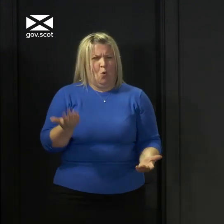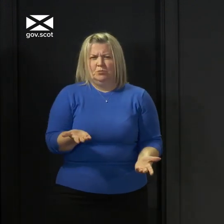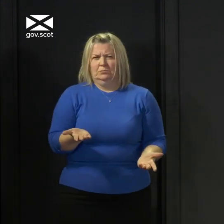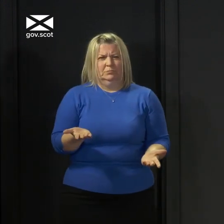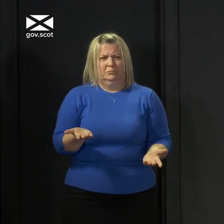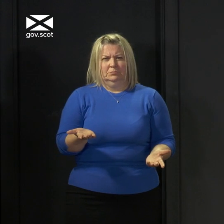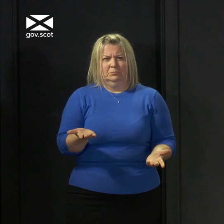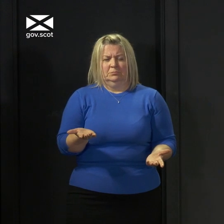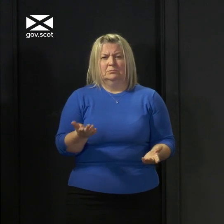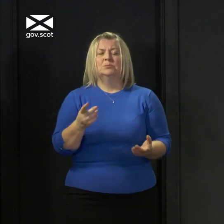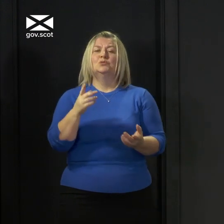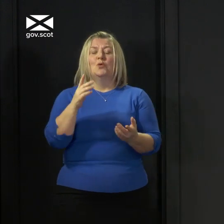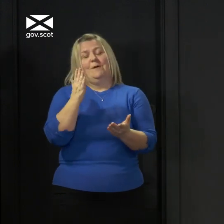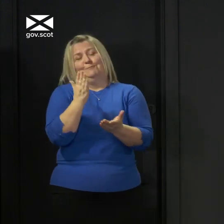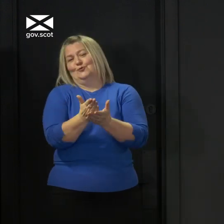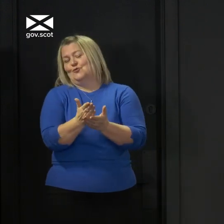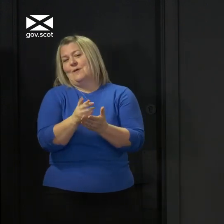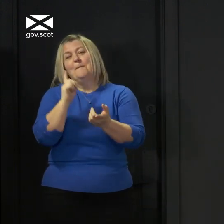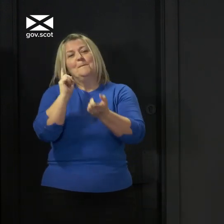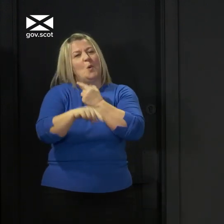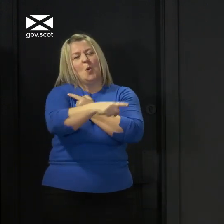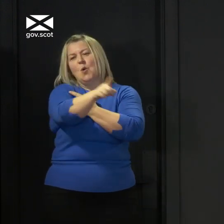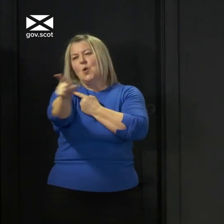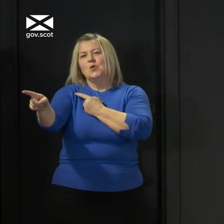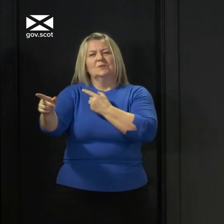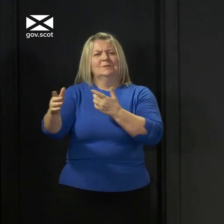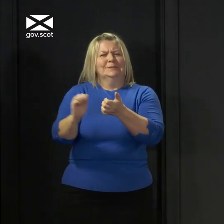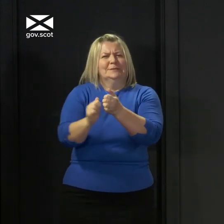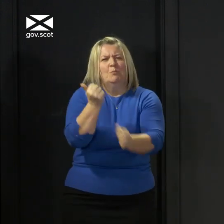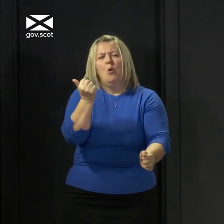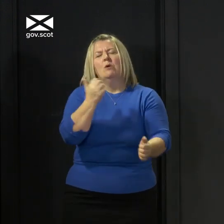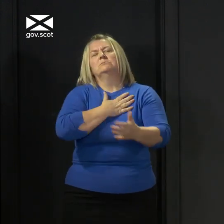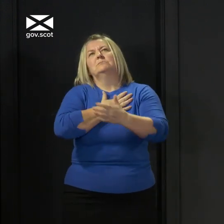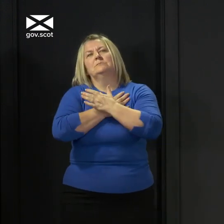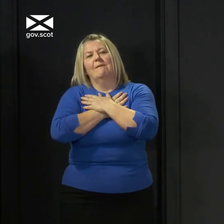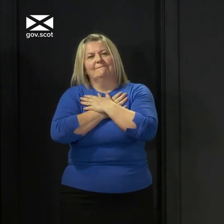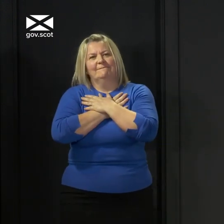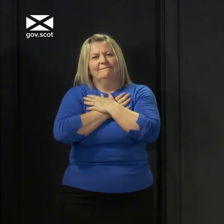who feel and have sport as a really important part of their lives and our